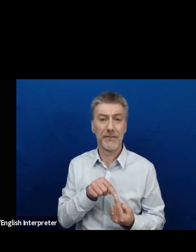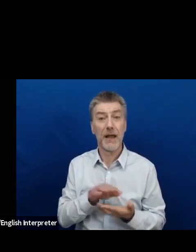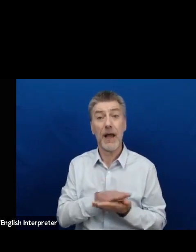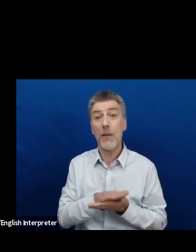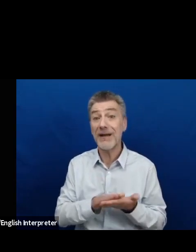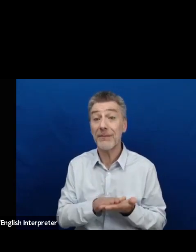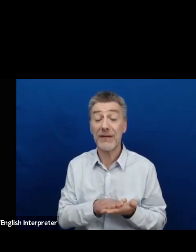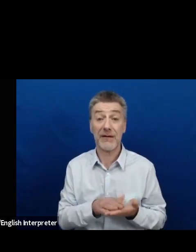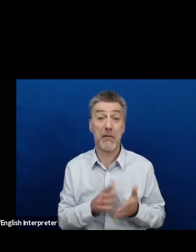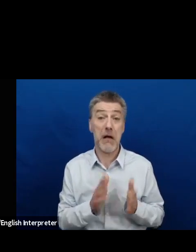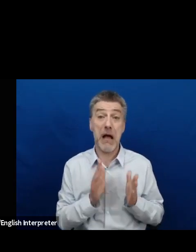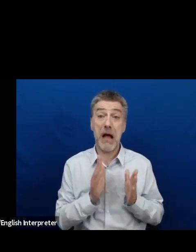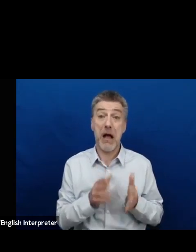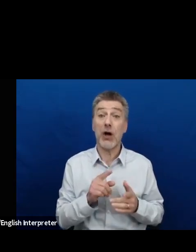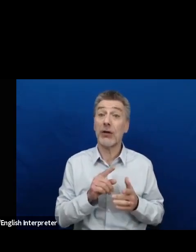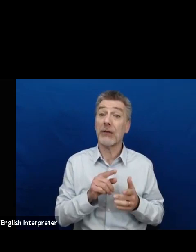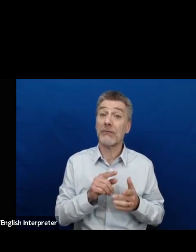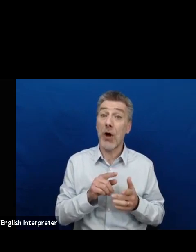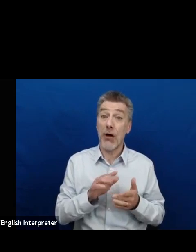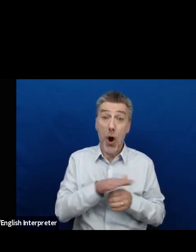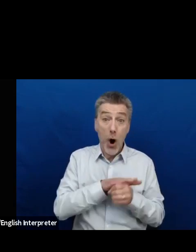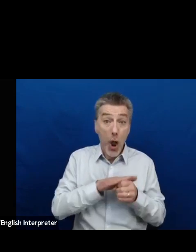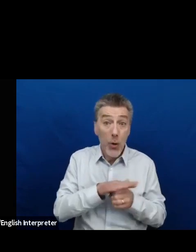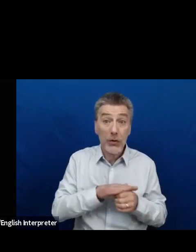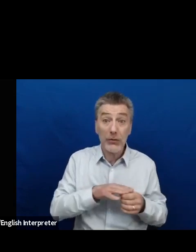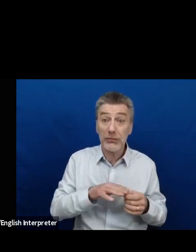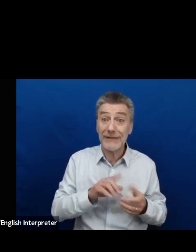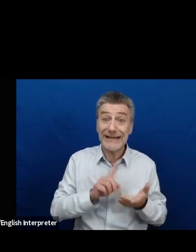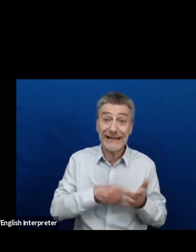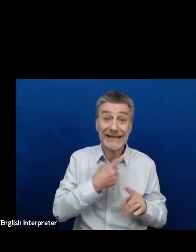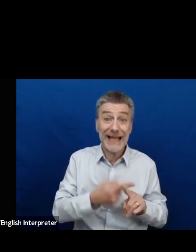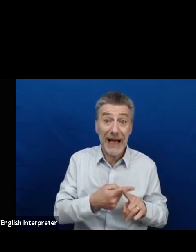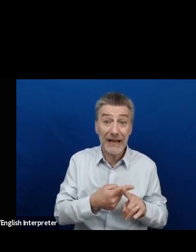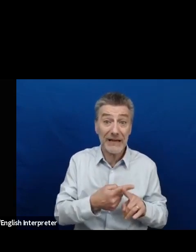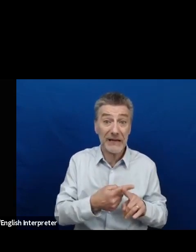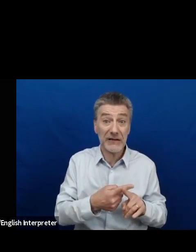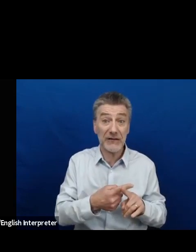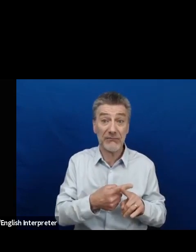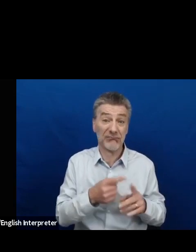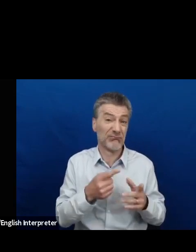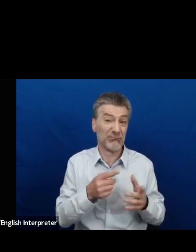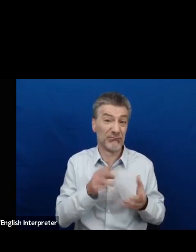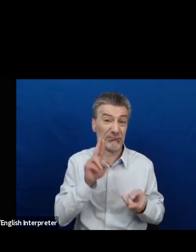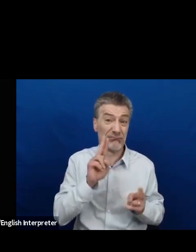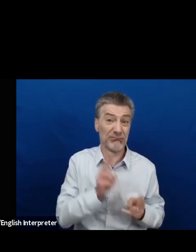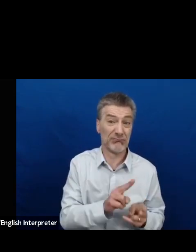citizens and excluded colonial ones. The inequalities manifest here were